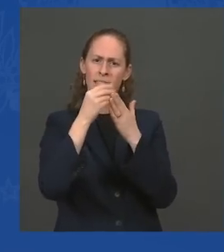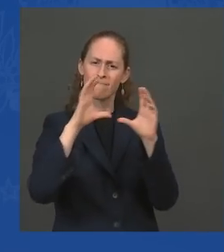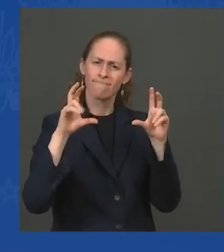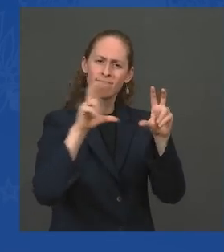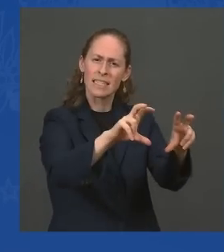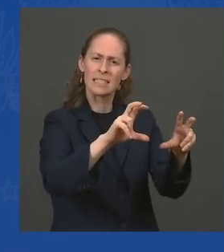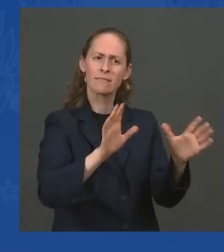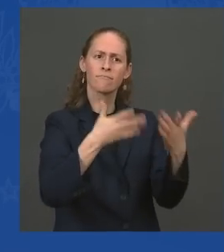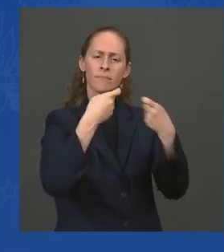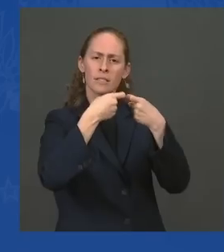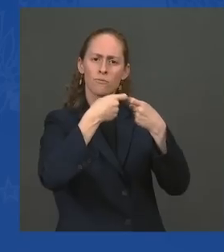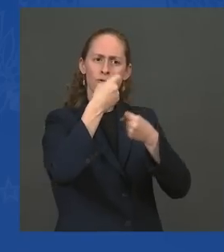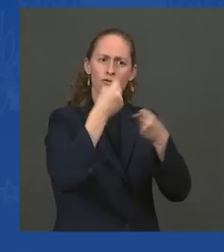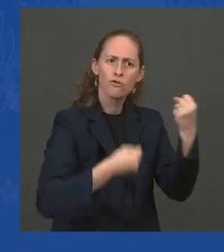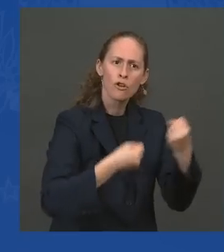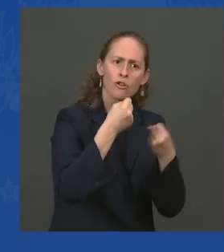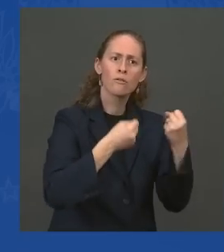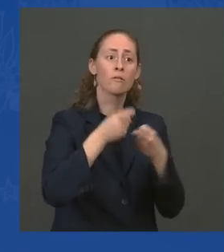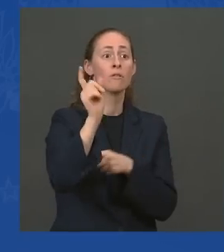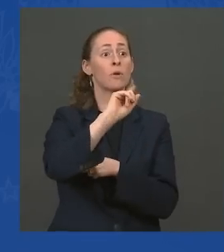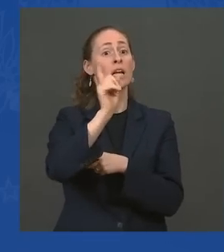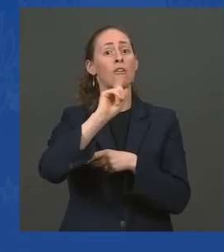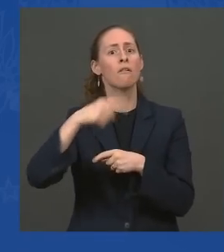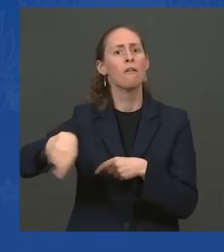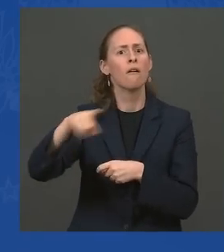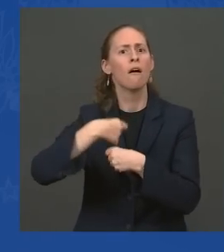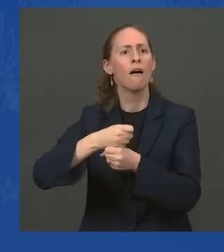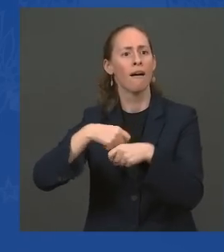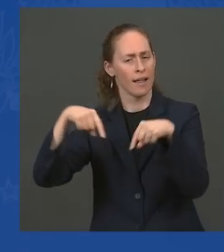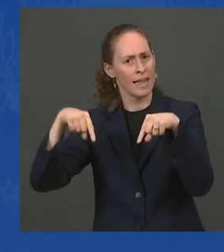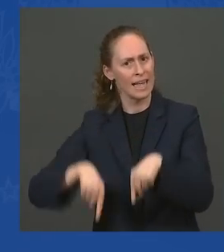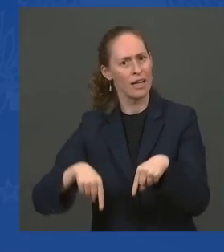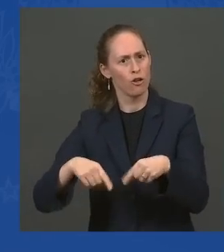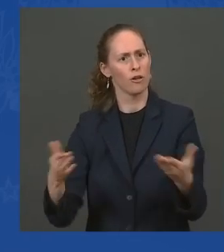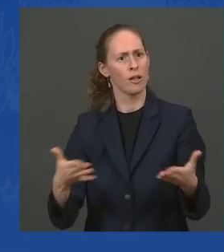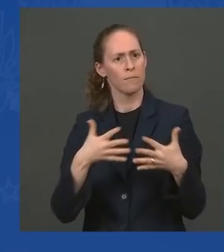Good point UAW GM jobs like here at Factory Zero.